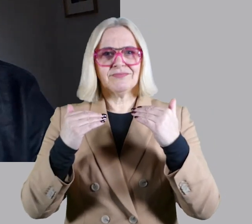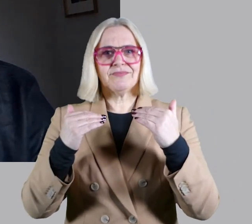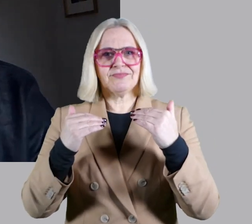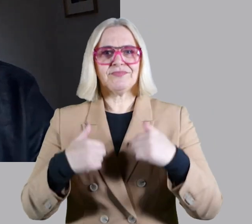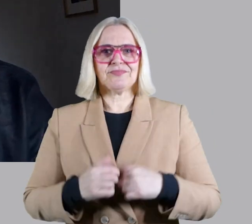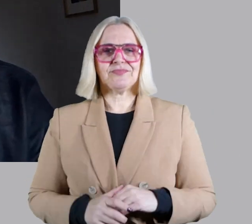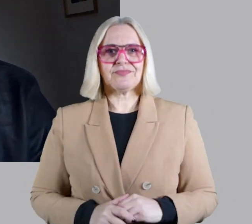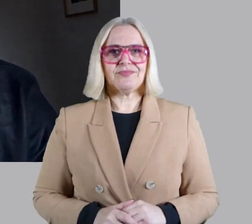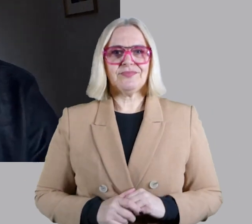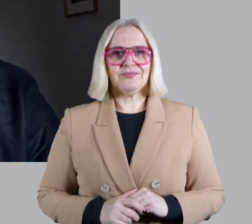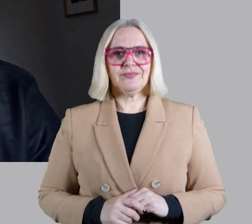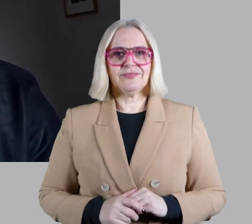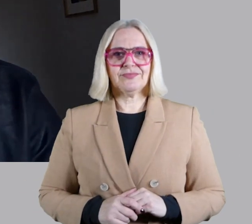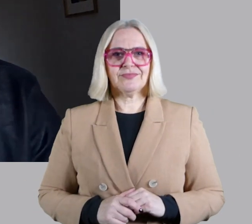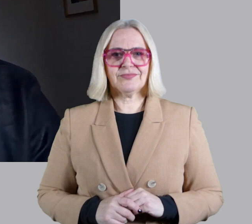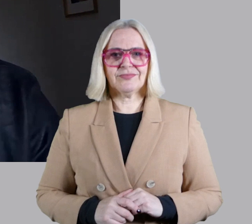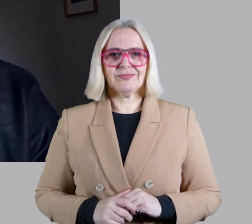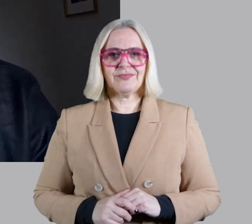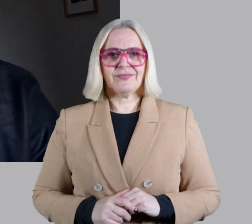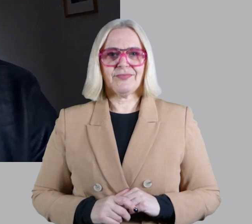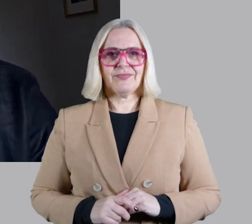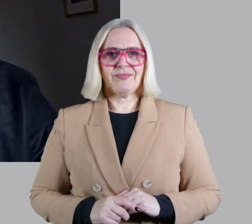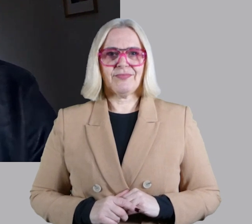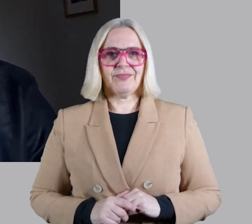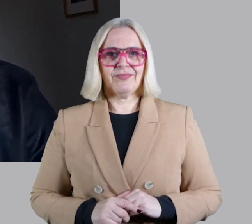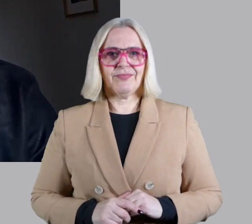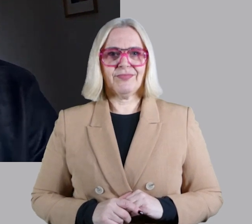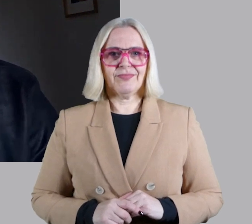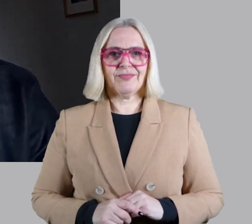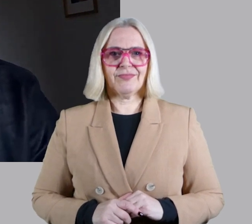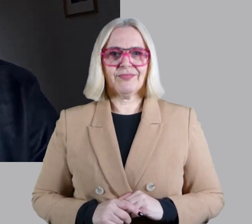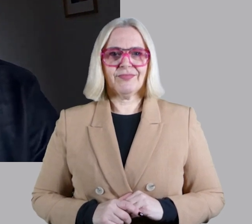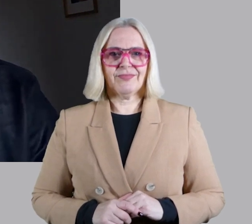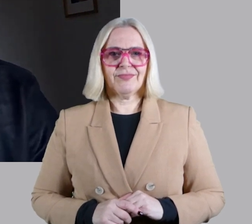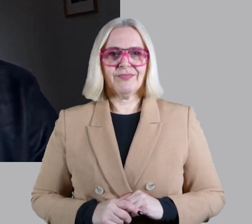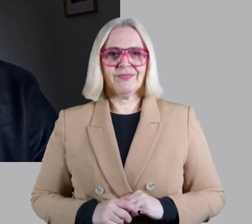with sickle cell disease, and adults, all those children who grow up and become young adults: